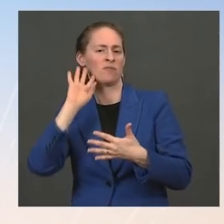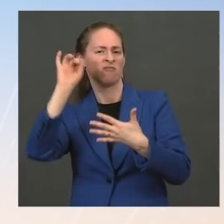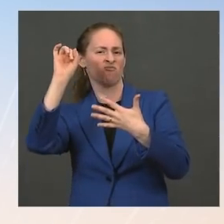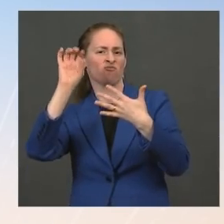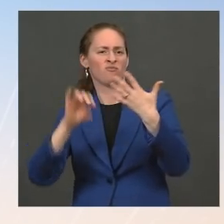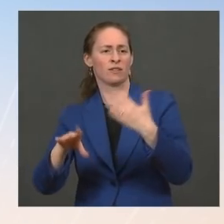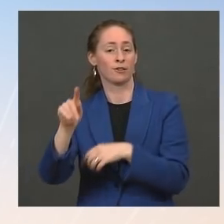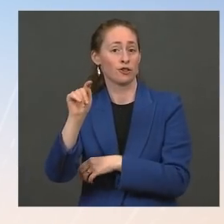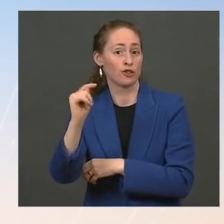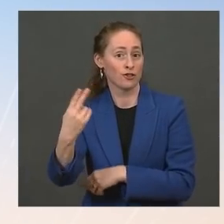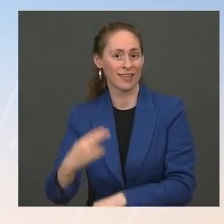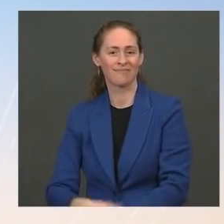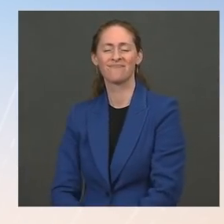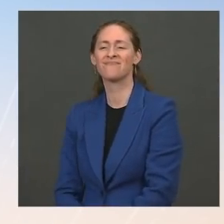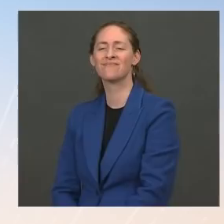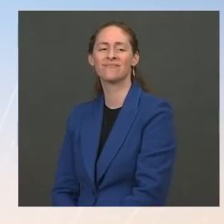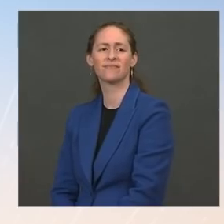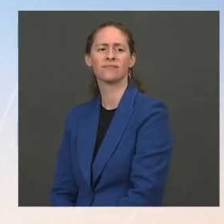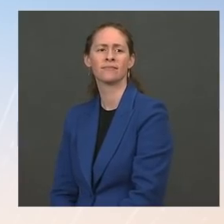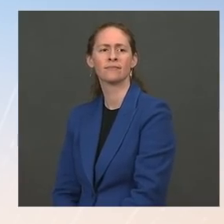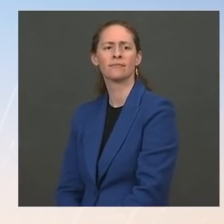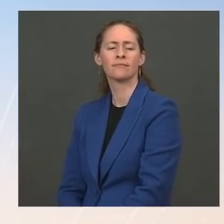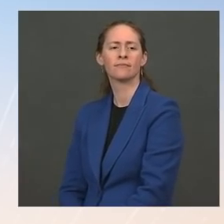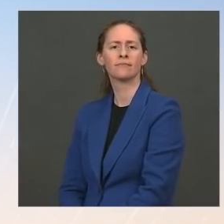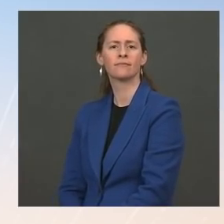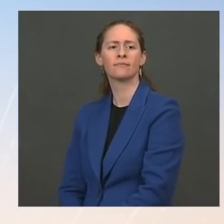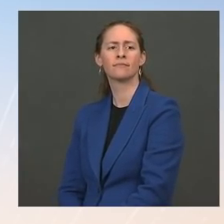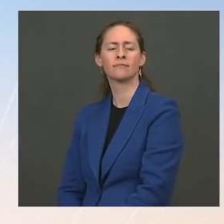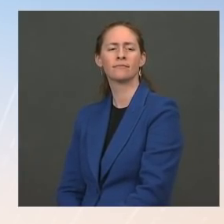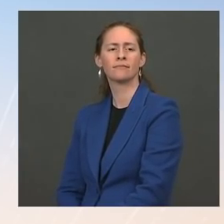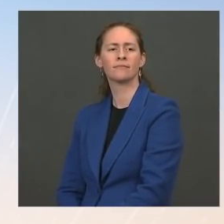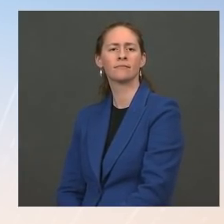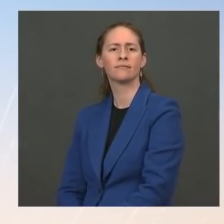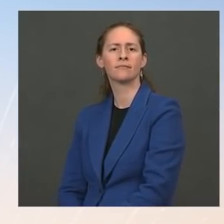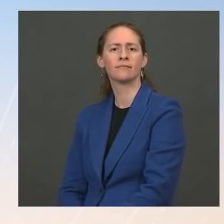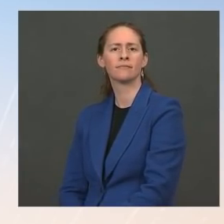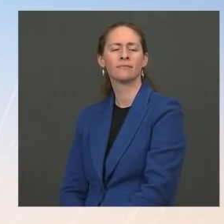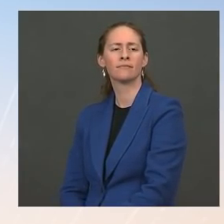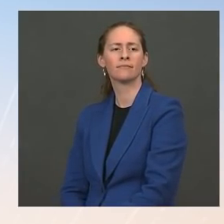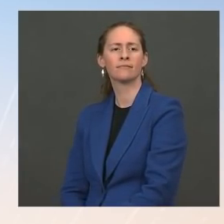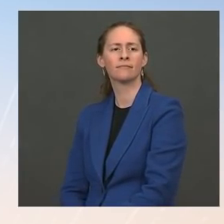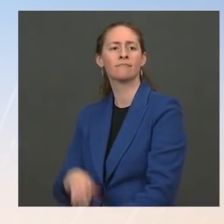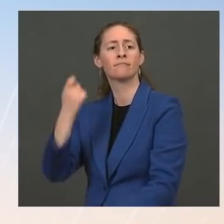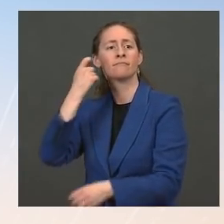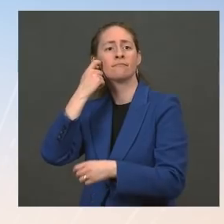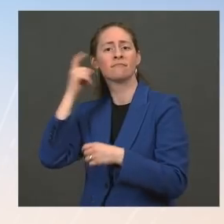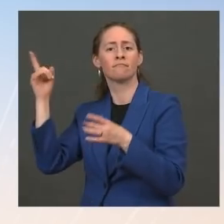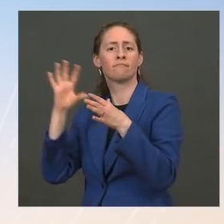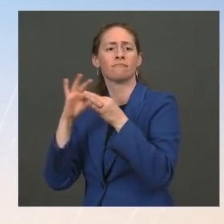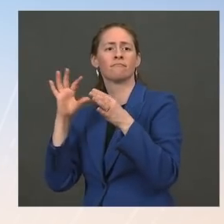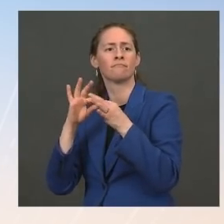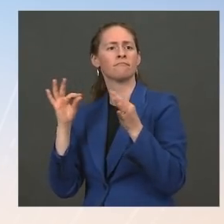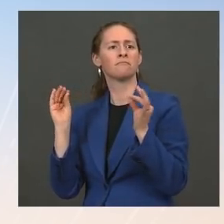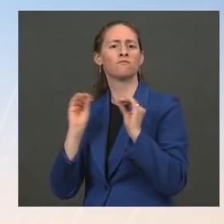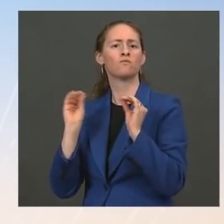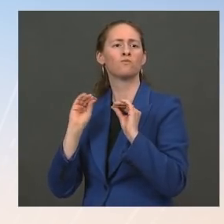So, the President said earlier today that there haven't been any recommendations to put in place domestic travel requirements. But what we saw with the Delta variant